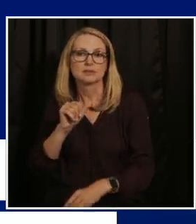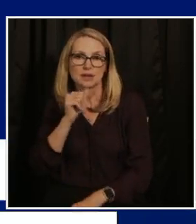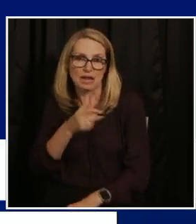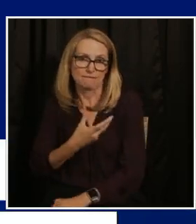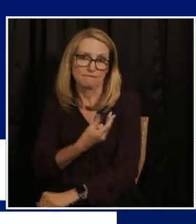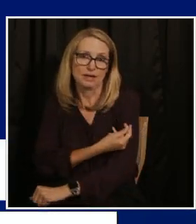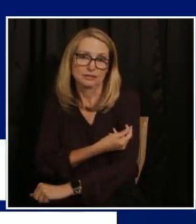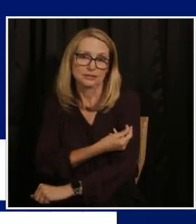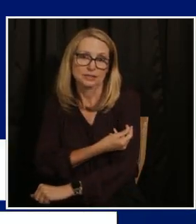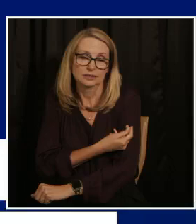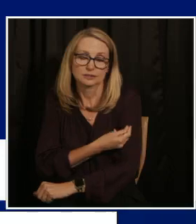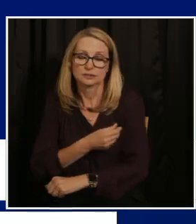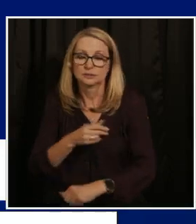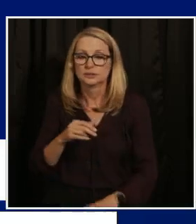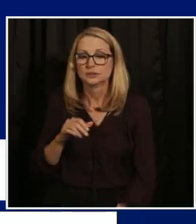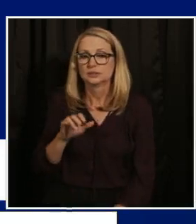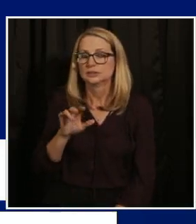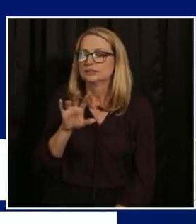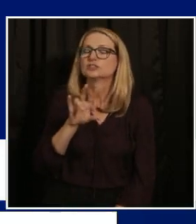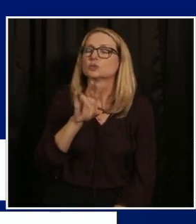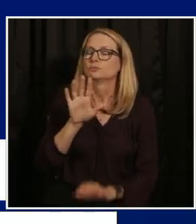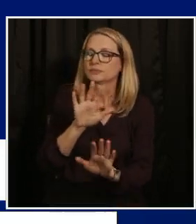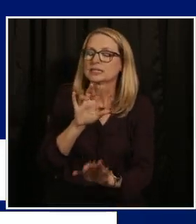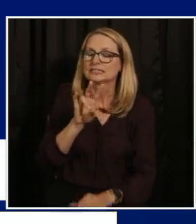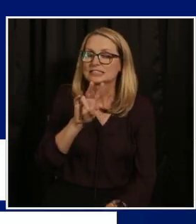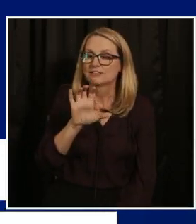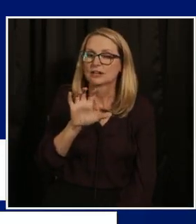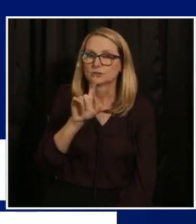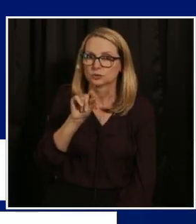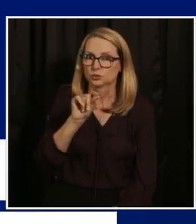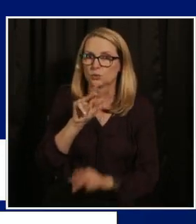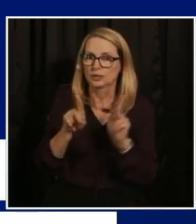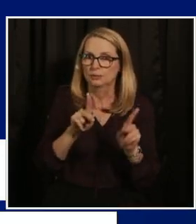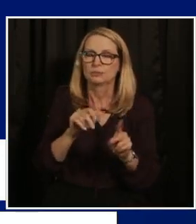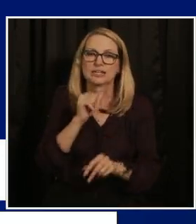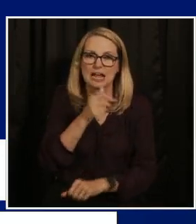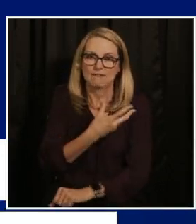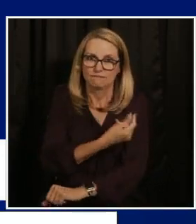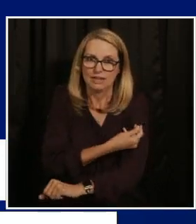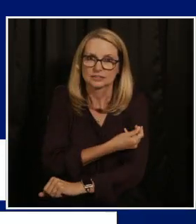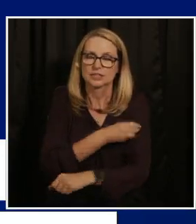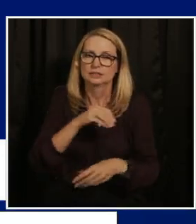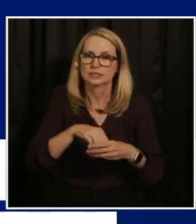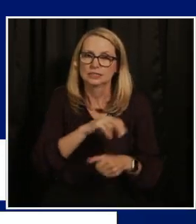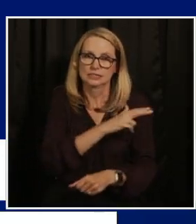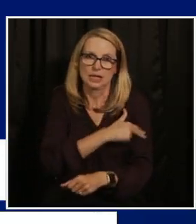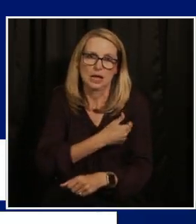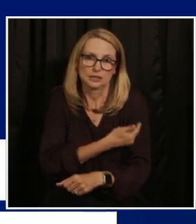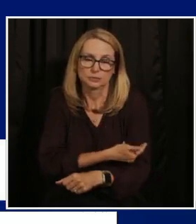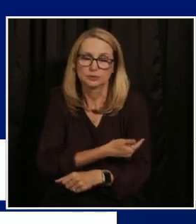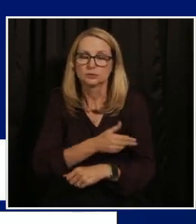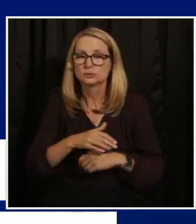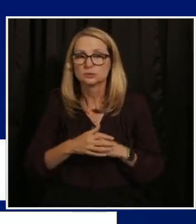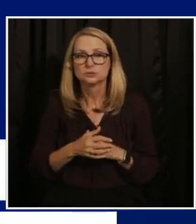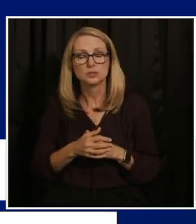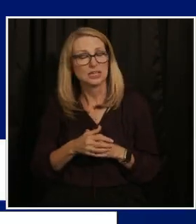720 people the hospital has unvaccinated 160 vaccinated and that's cold hard facts we're